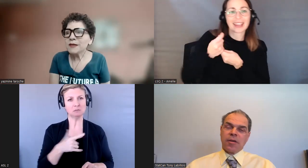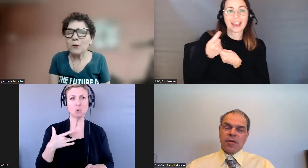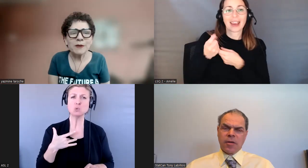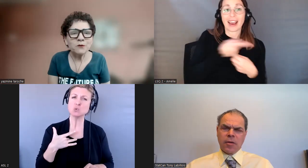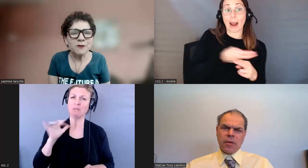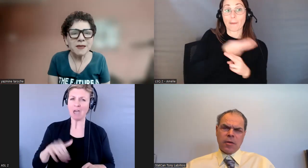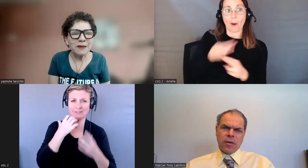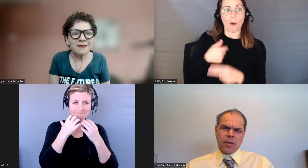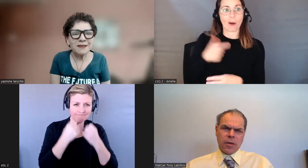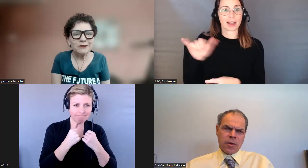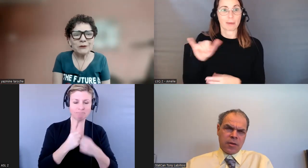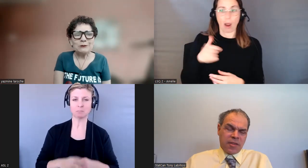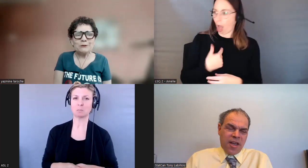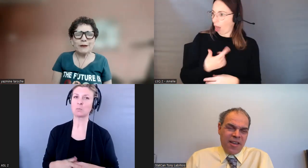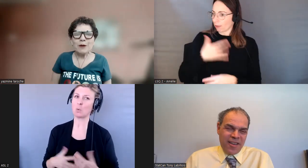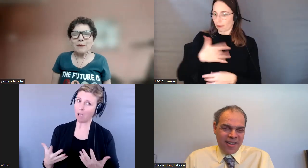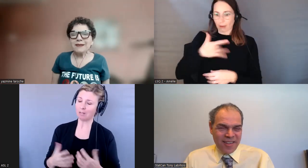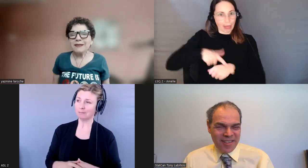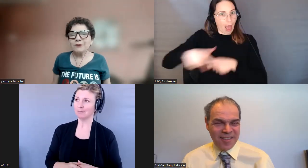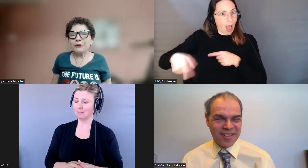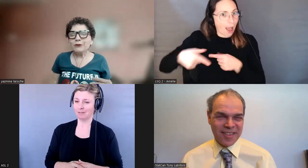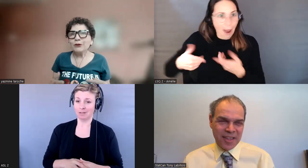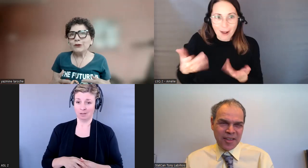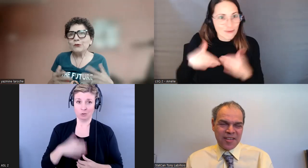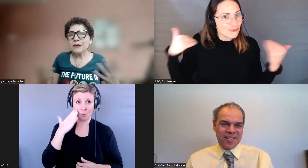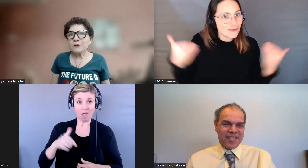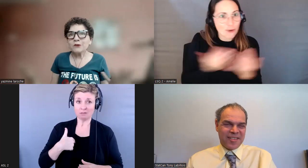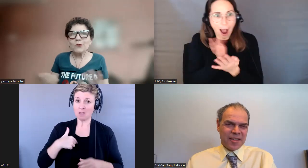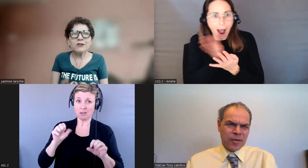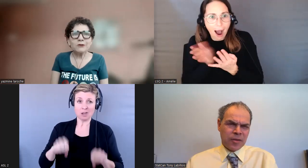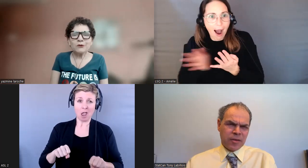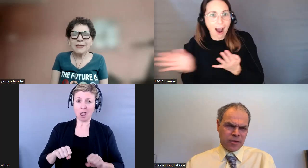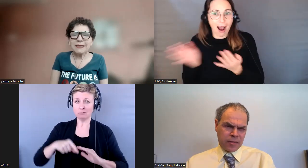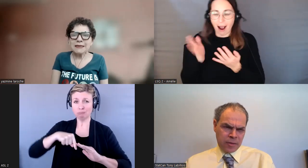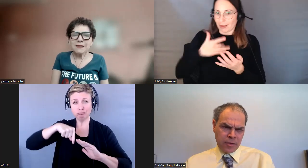well I don't think we have enough time to really talk about all of the different things